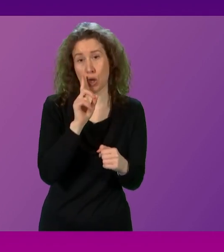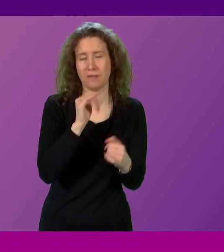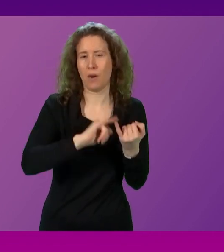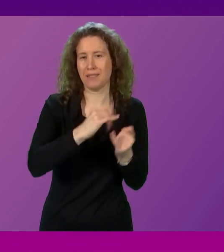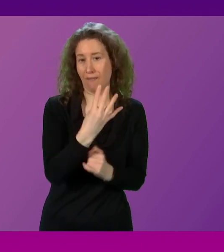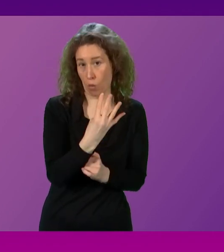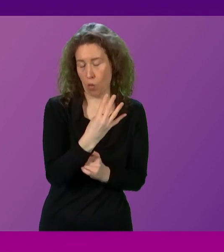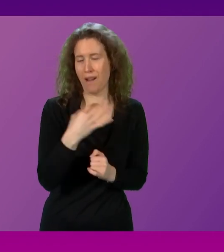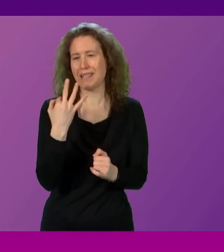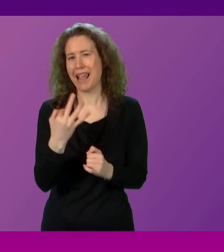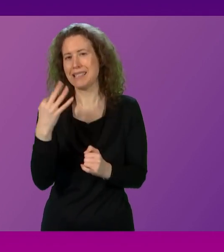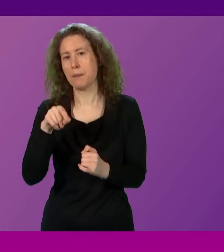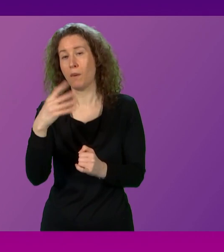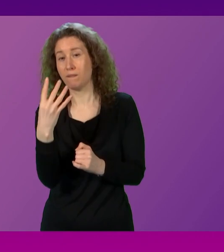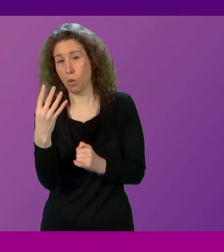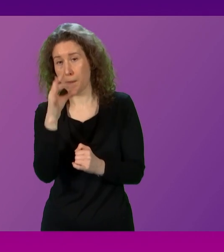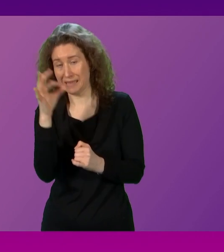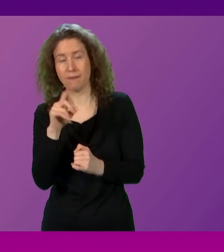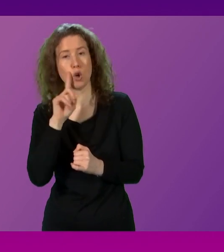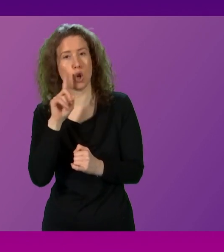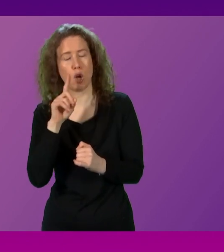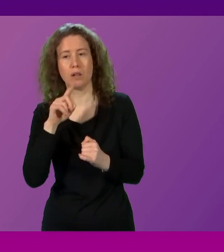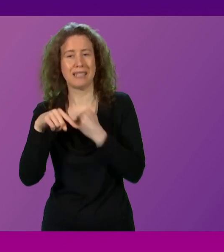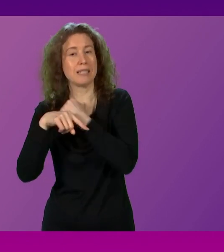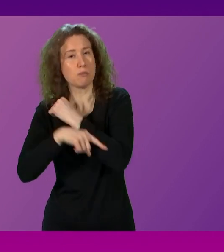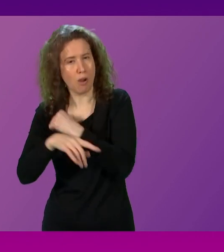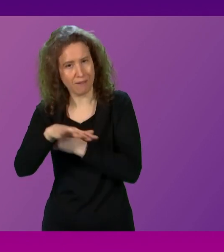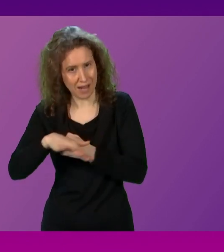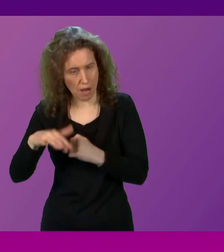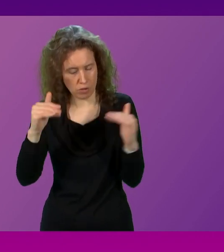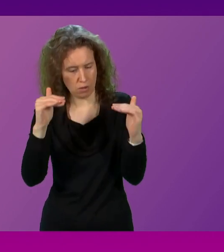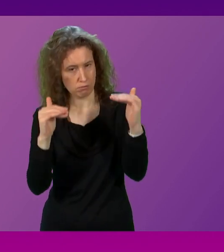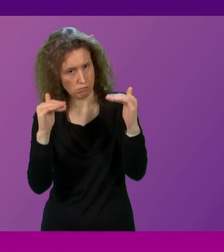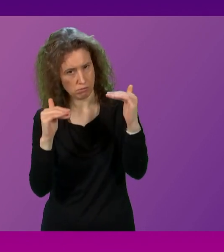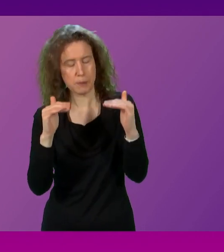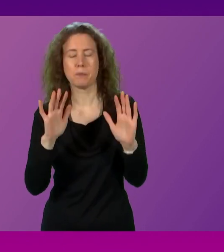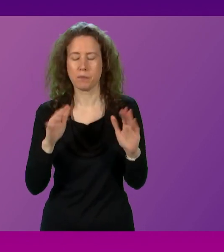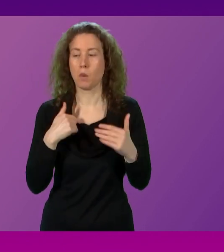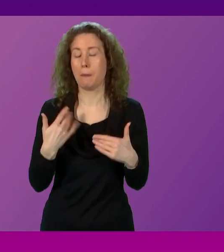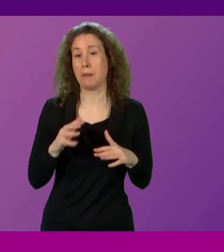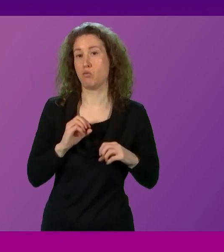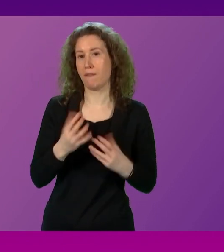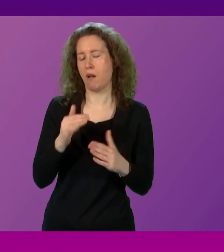and 88.4 per cent for girls in the most deprived areas. We have provided more than